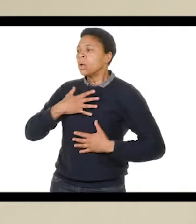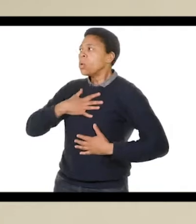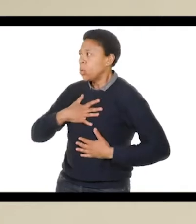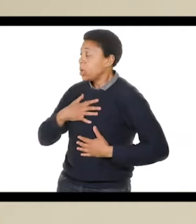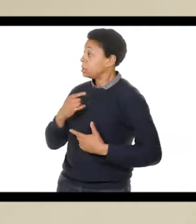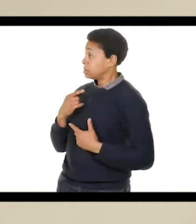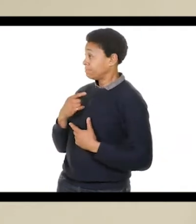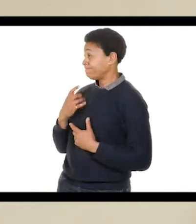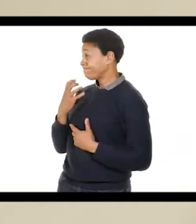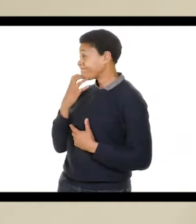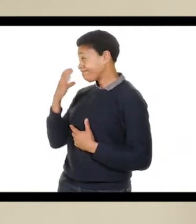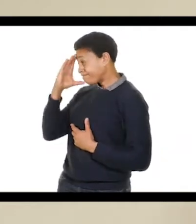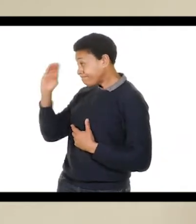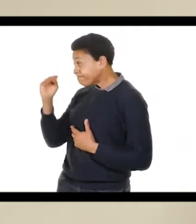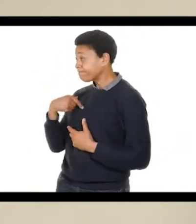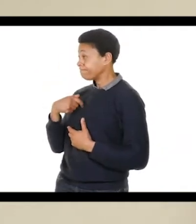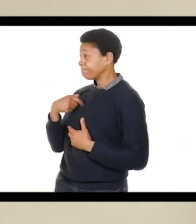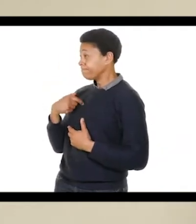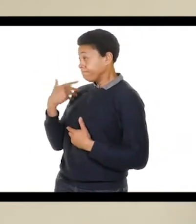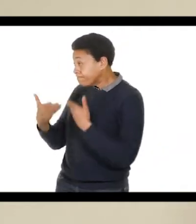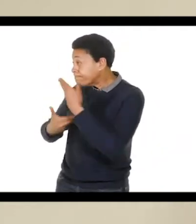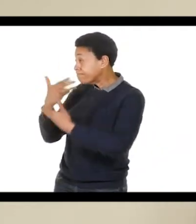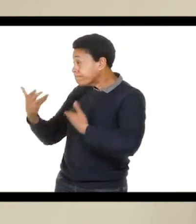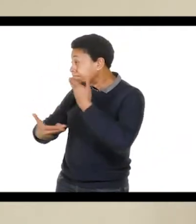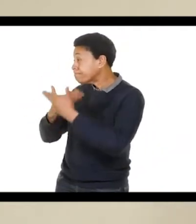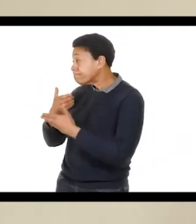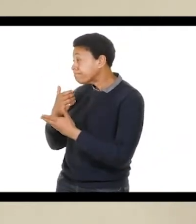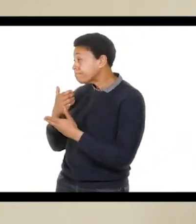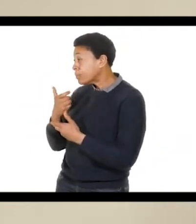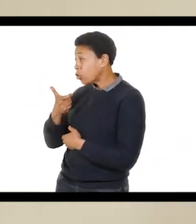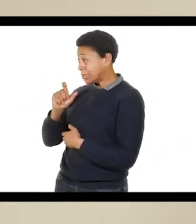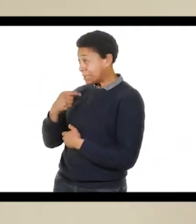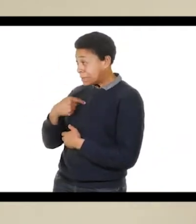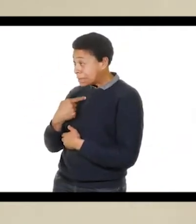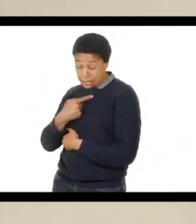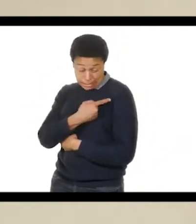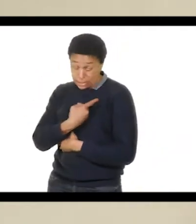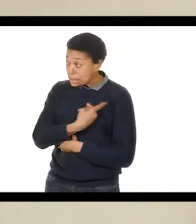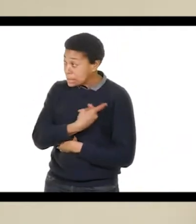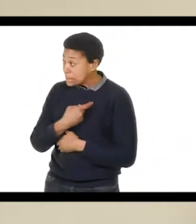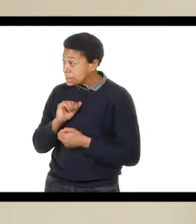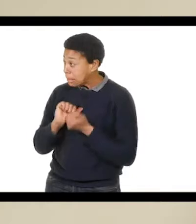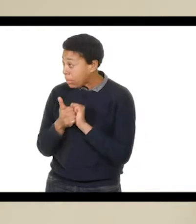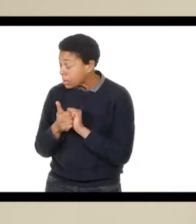So I-I told her about Christine and me. And poured myself another drink.